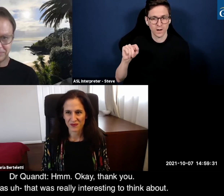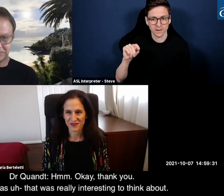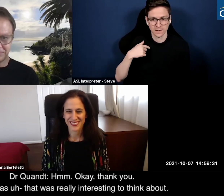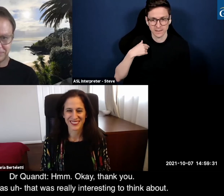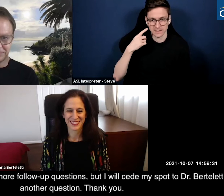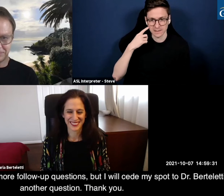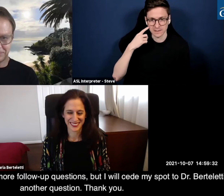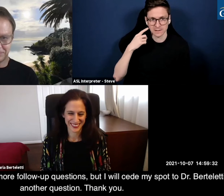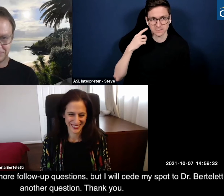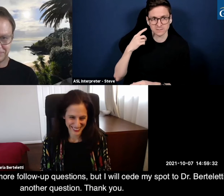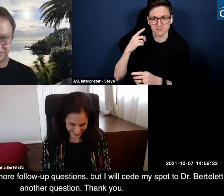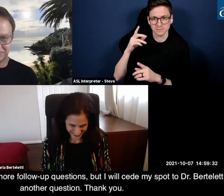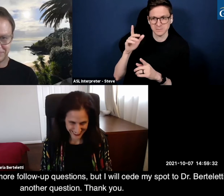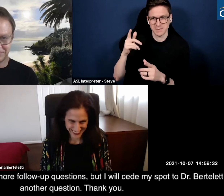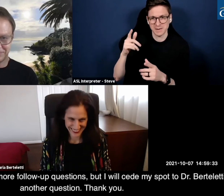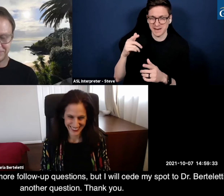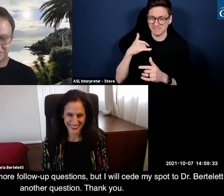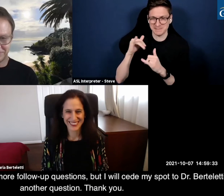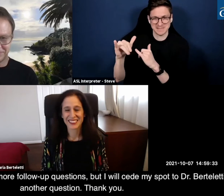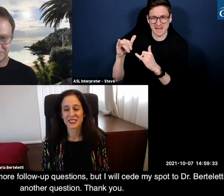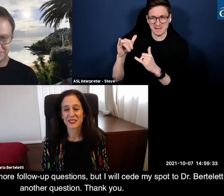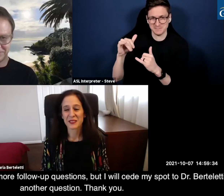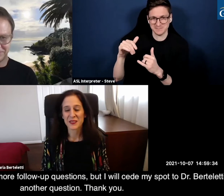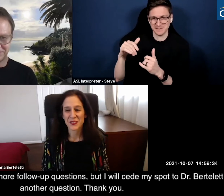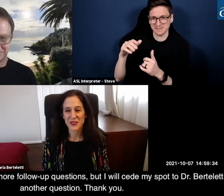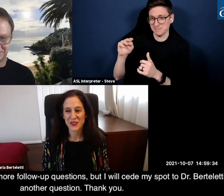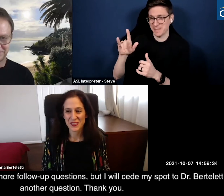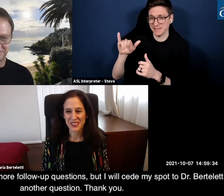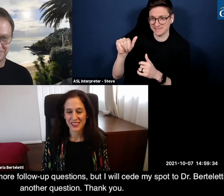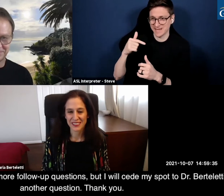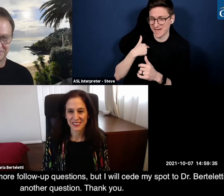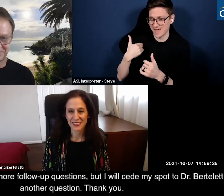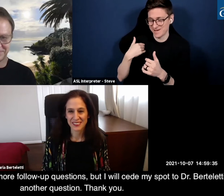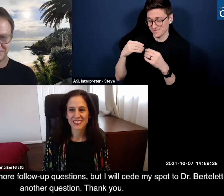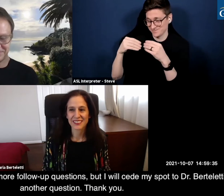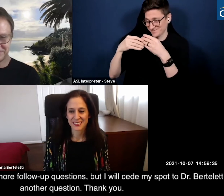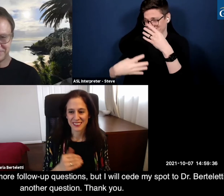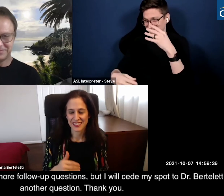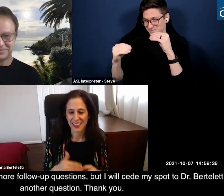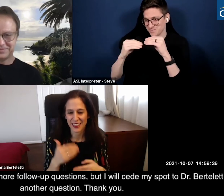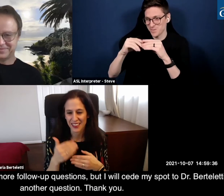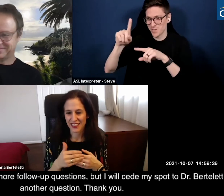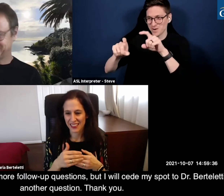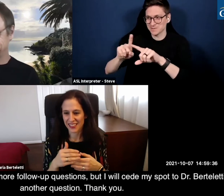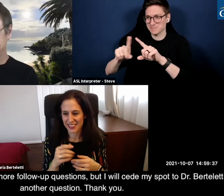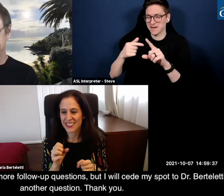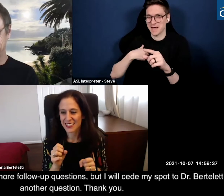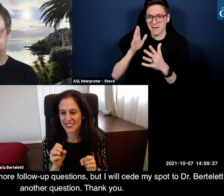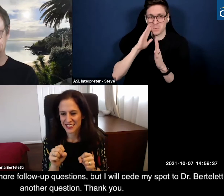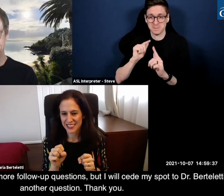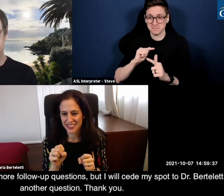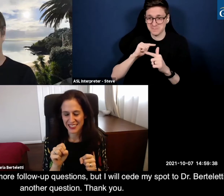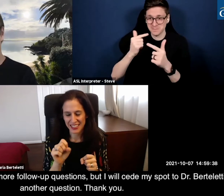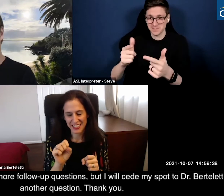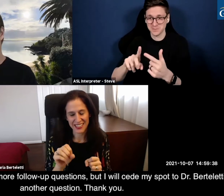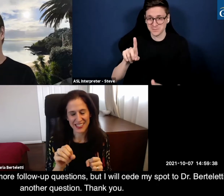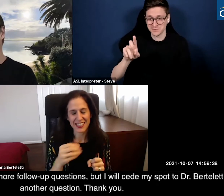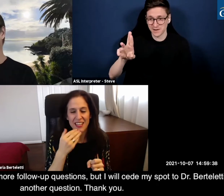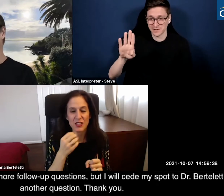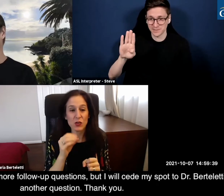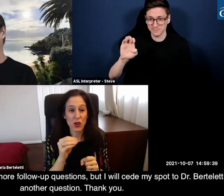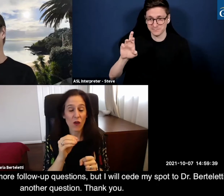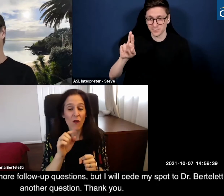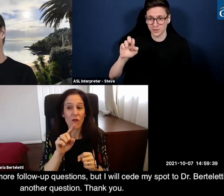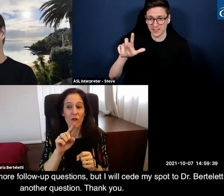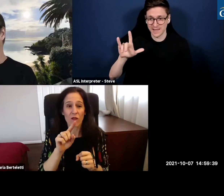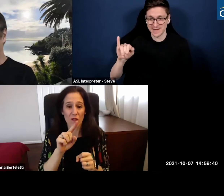more follow-up questions but i will seed my spot to uh dr bertoletti or another question thank you